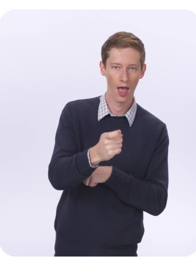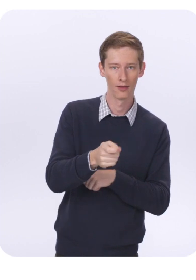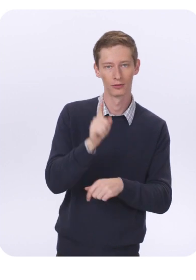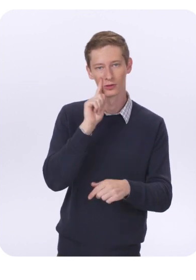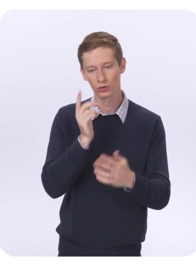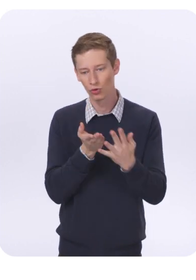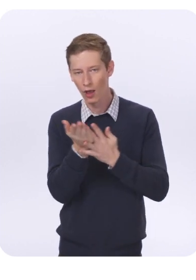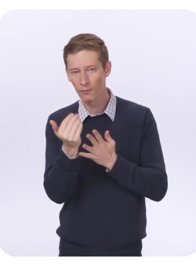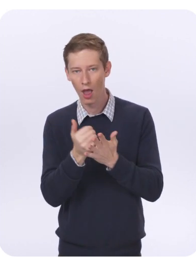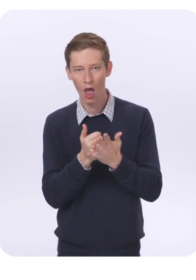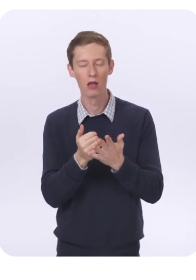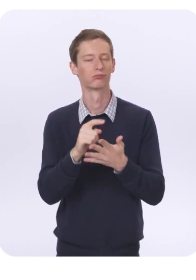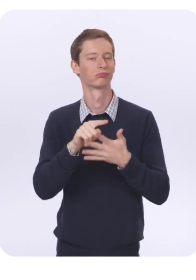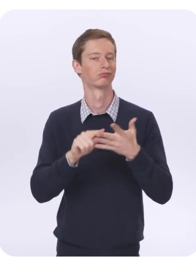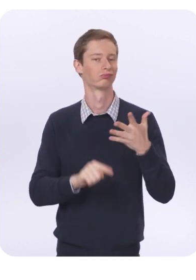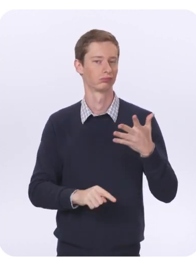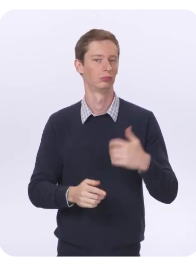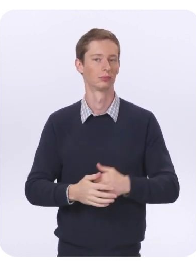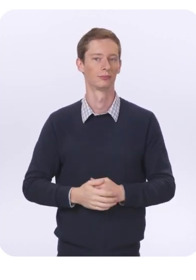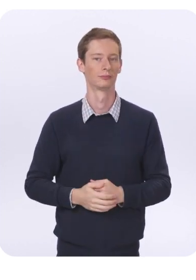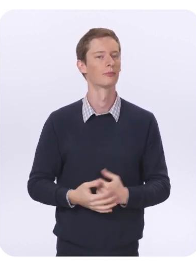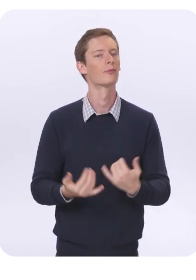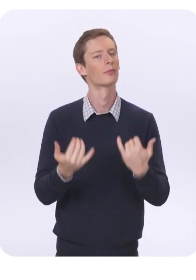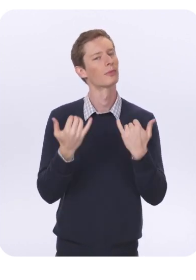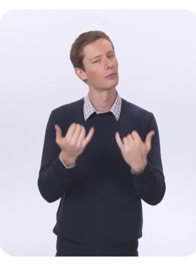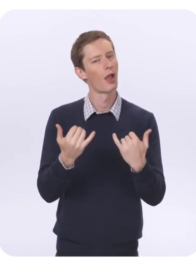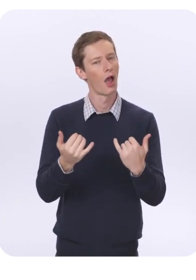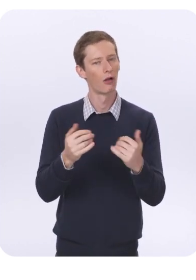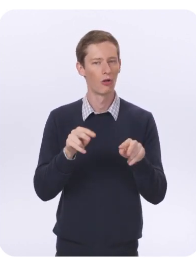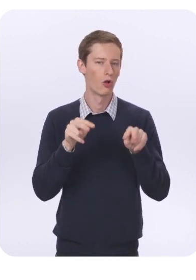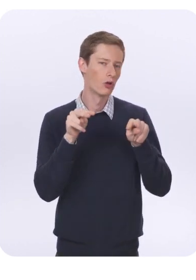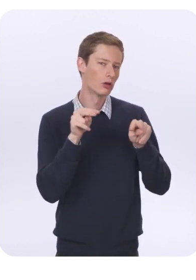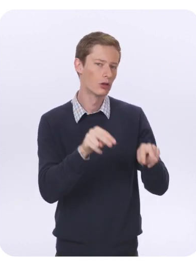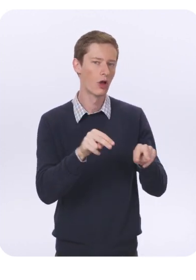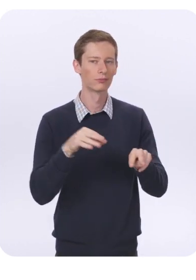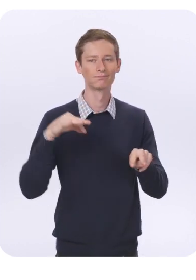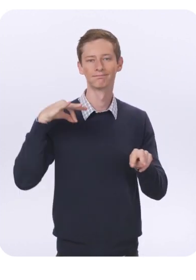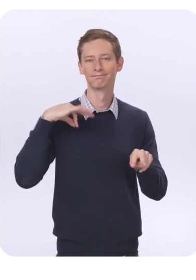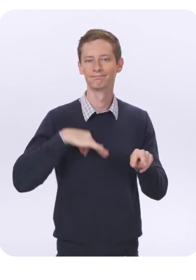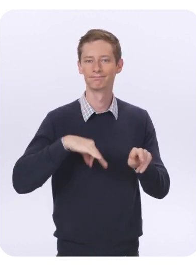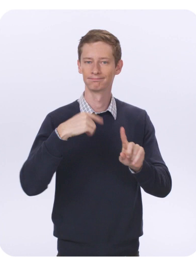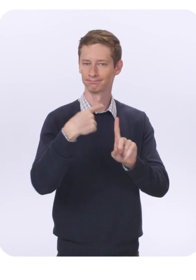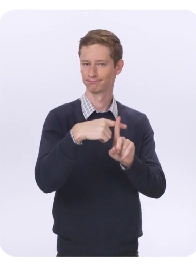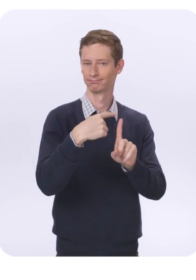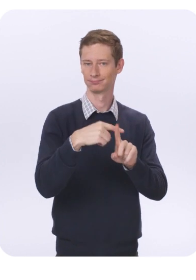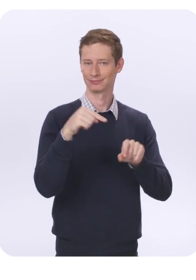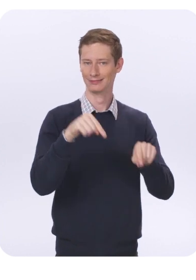Now let's take a look at the advantages of using this technique via the Meta Quest Super Resolution implementation.